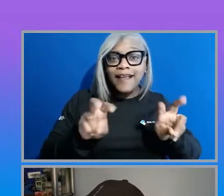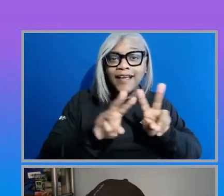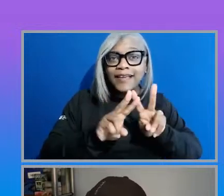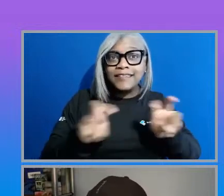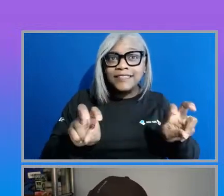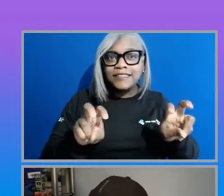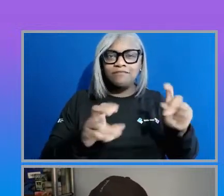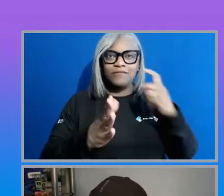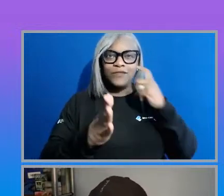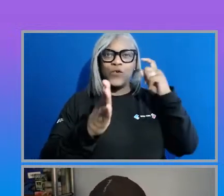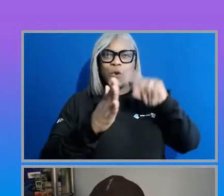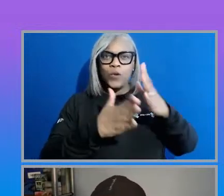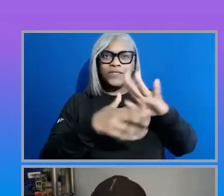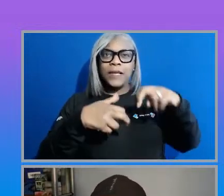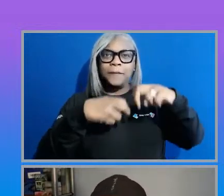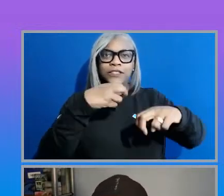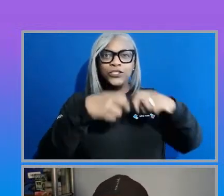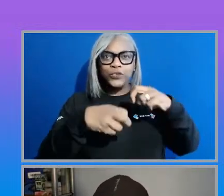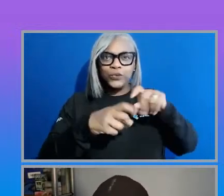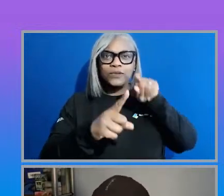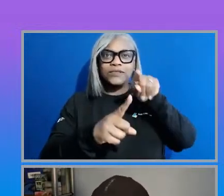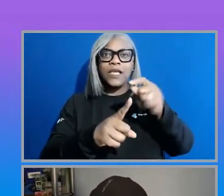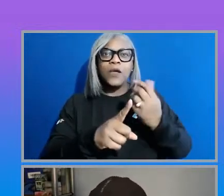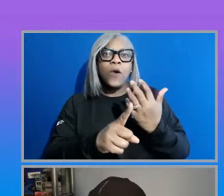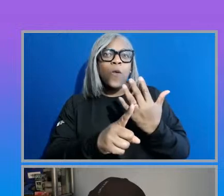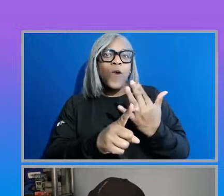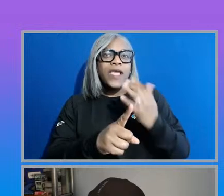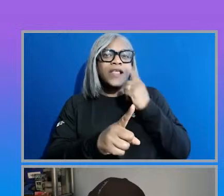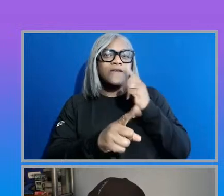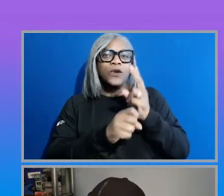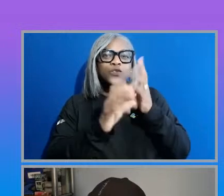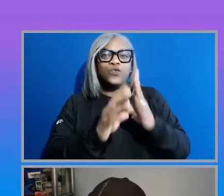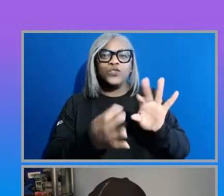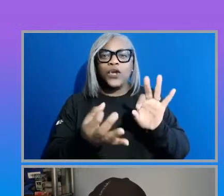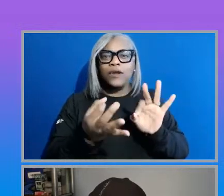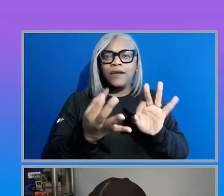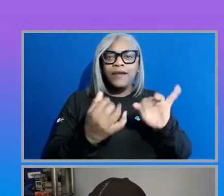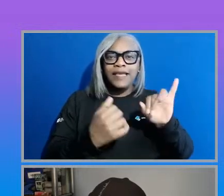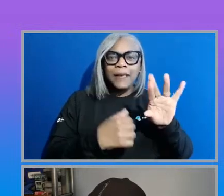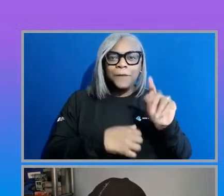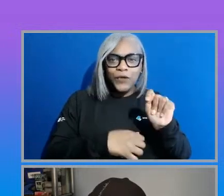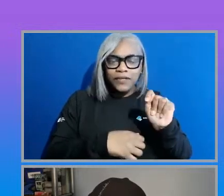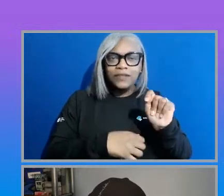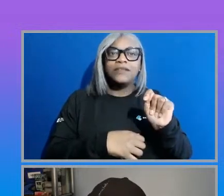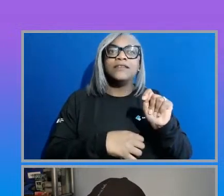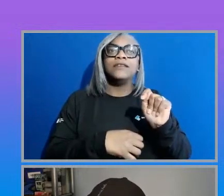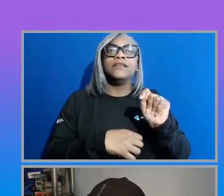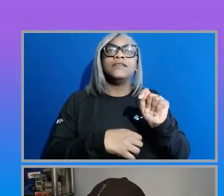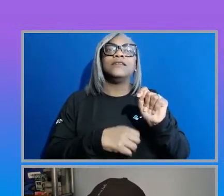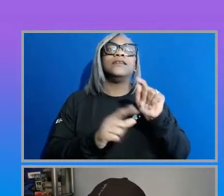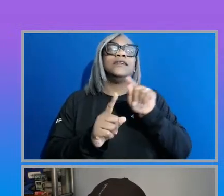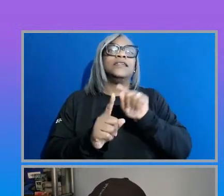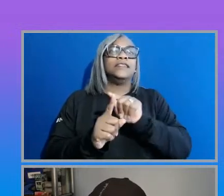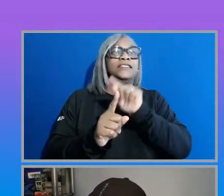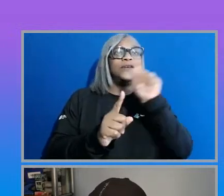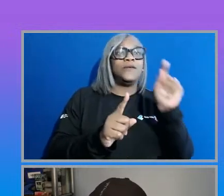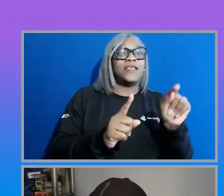do an X core scan. You can see it's found some issues and it says waiting for user input. So